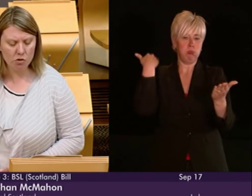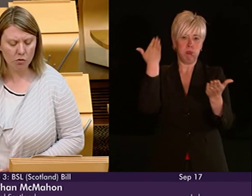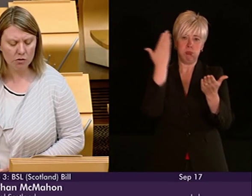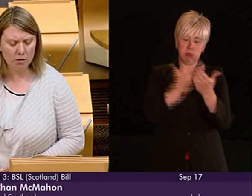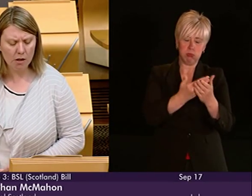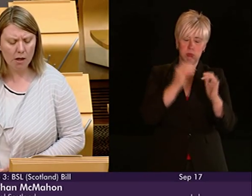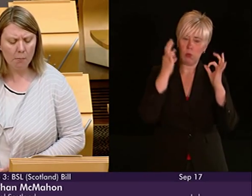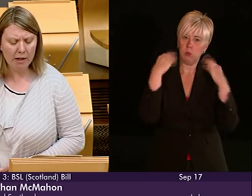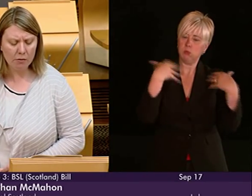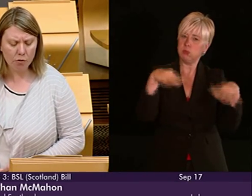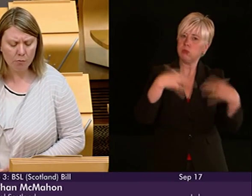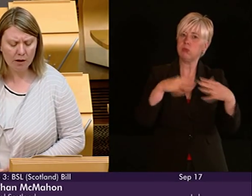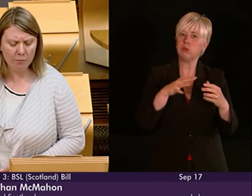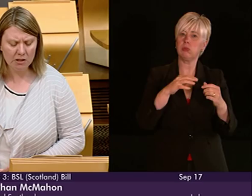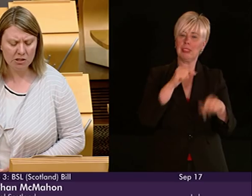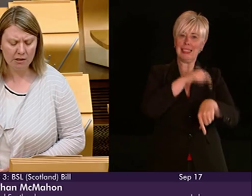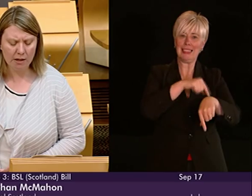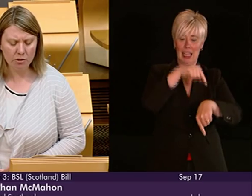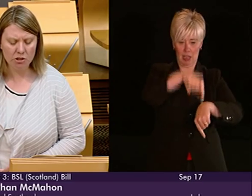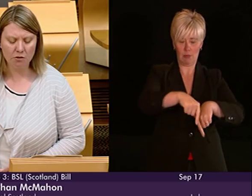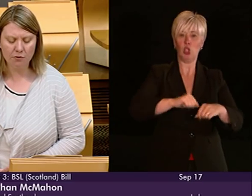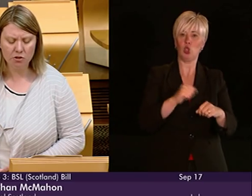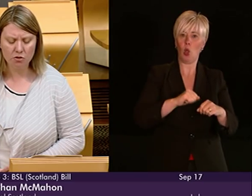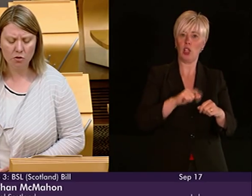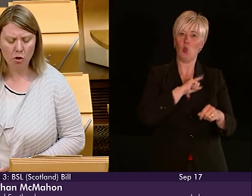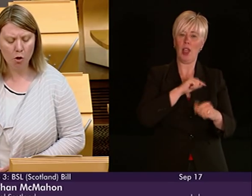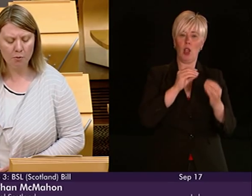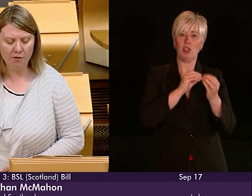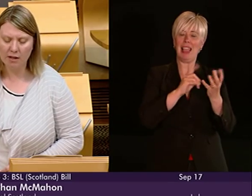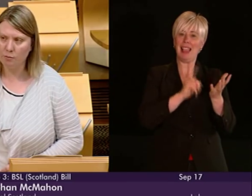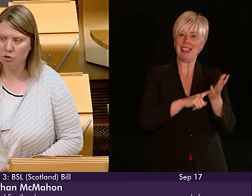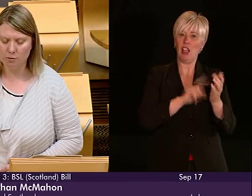in Scotland, many of whom have British Sign Language as their first or preferred